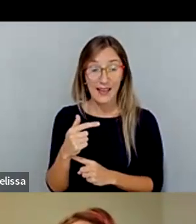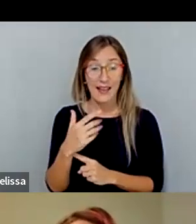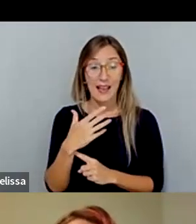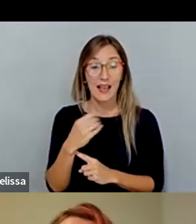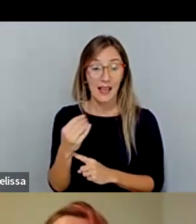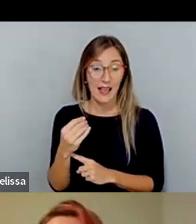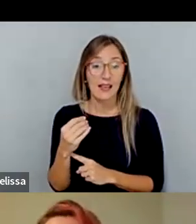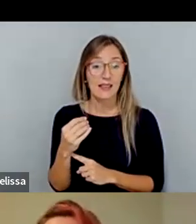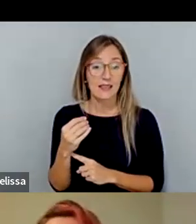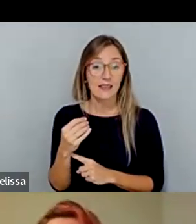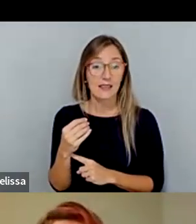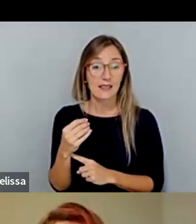I think I saw our Marsha, several boxes --